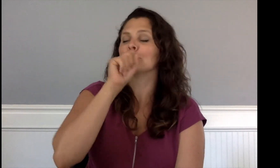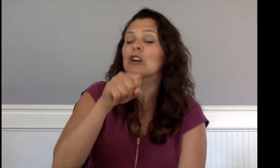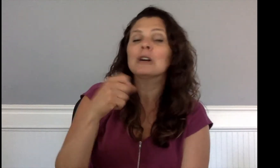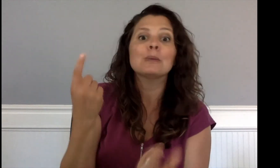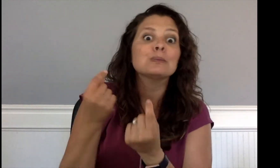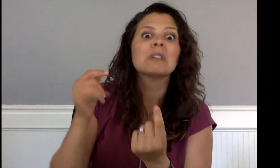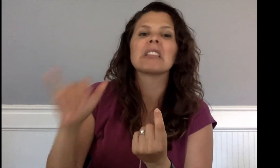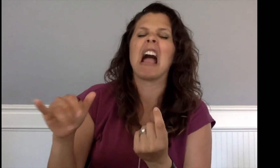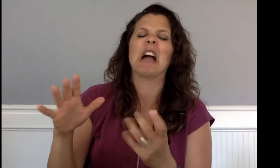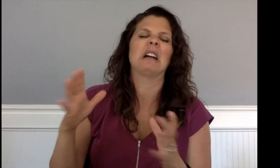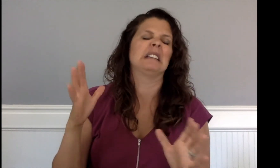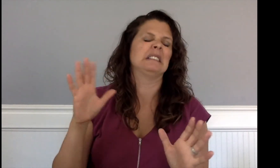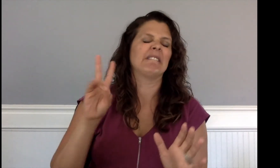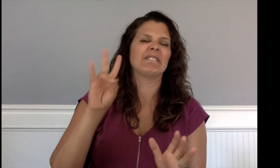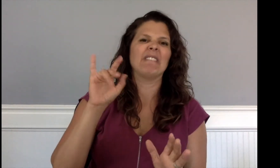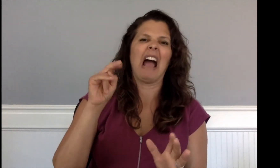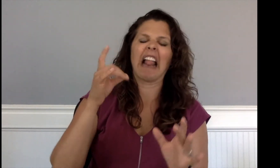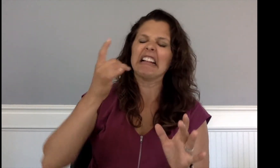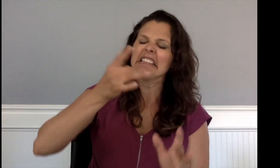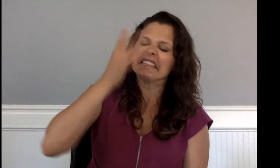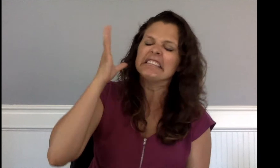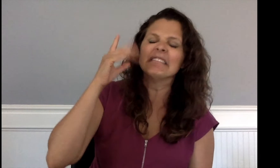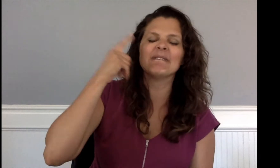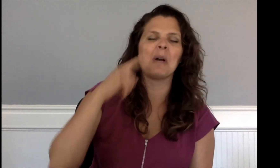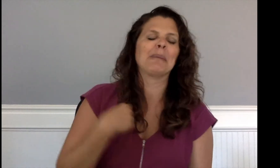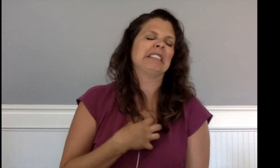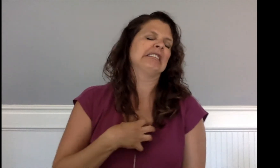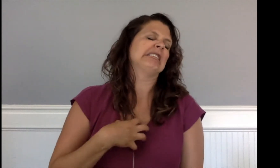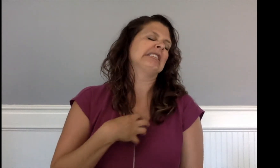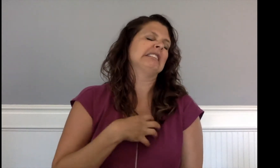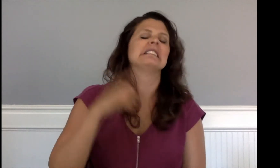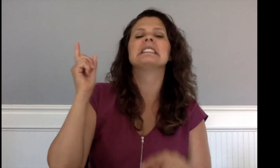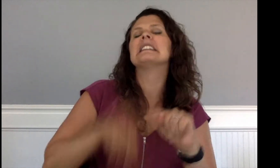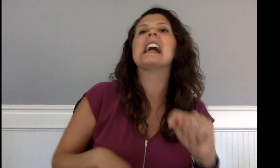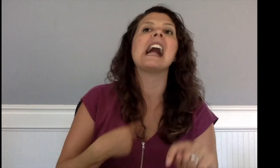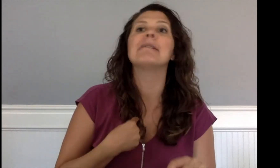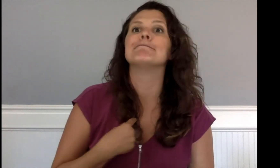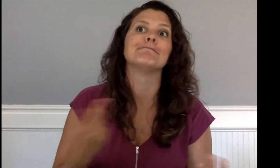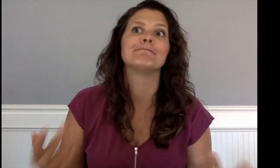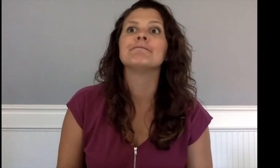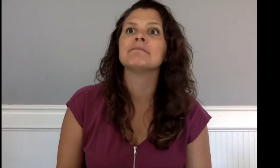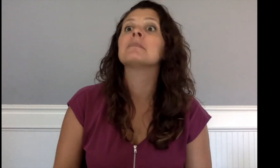Enid. It was much too violent for me."